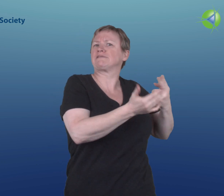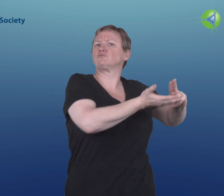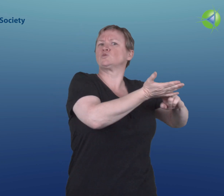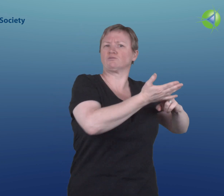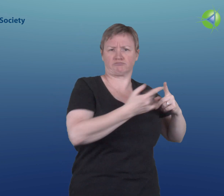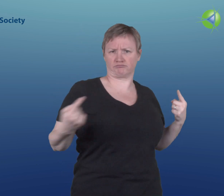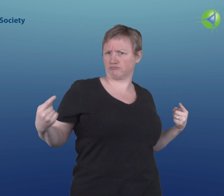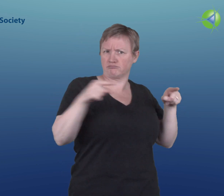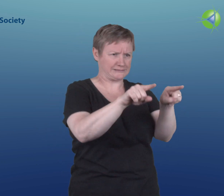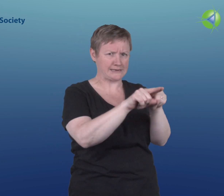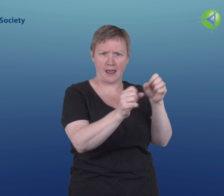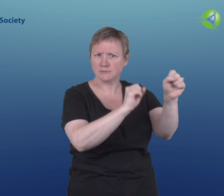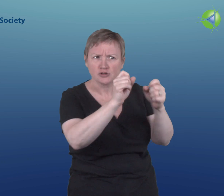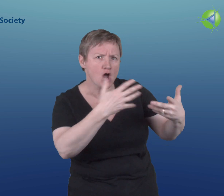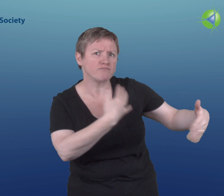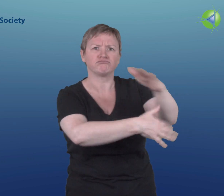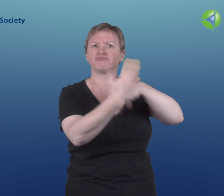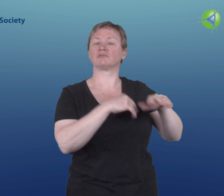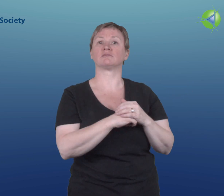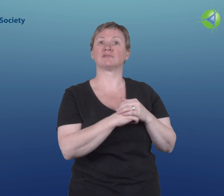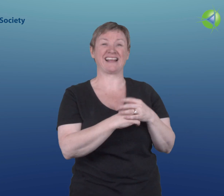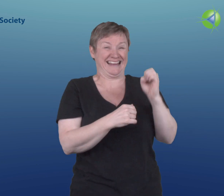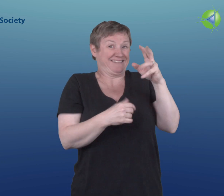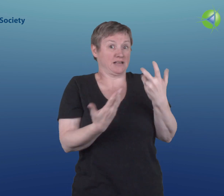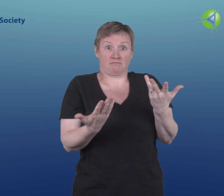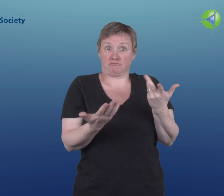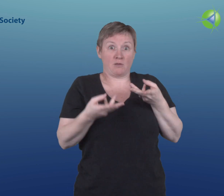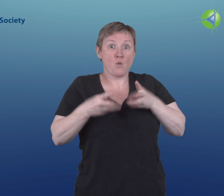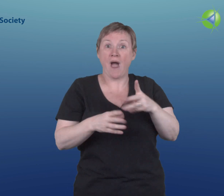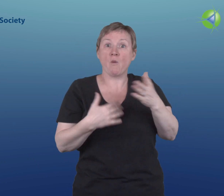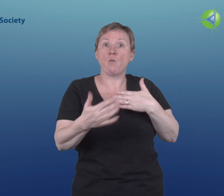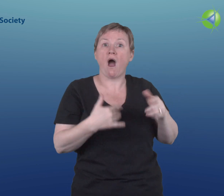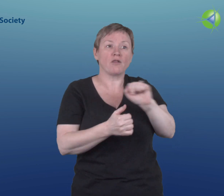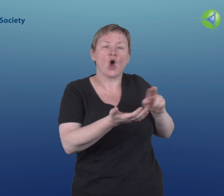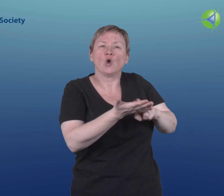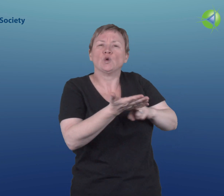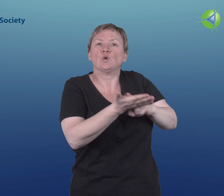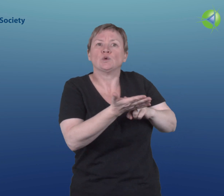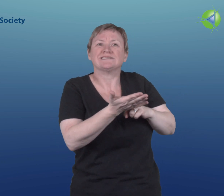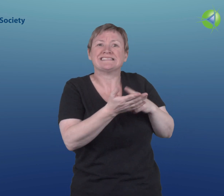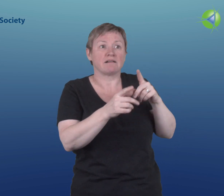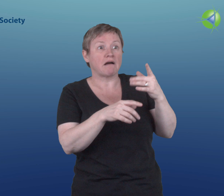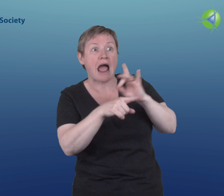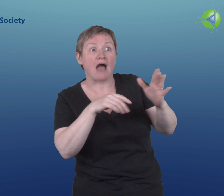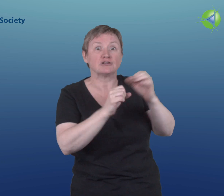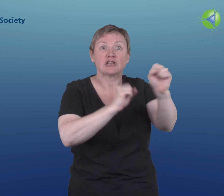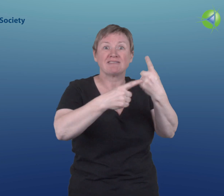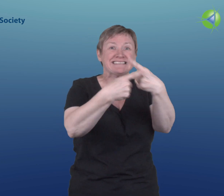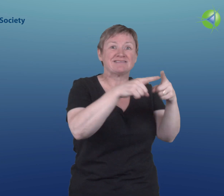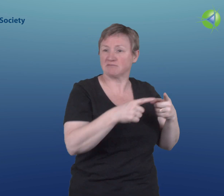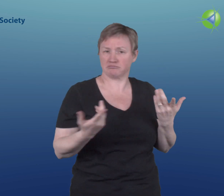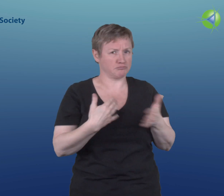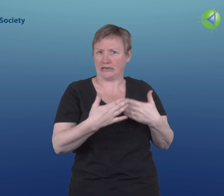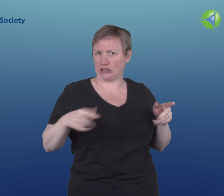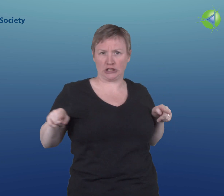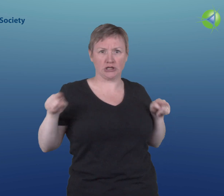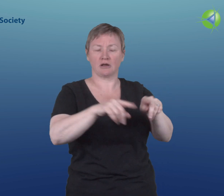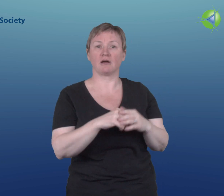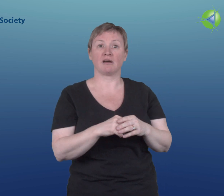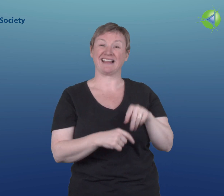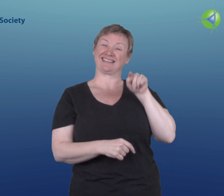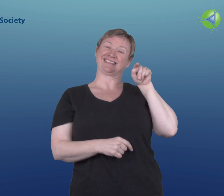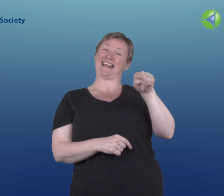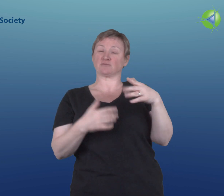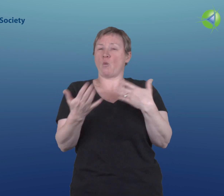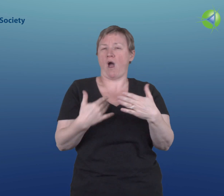the same as other users of those services, even if the way they use these services differs.